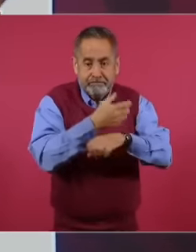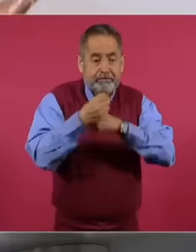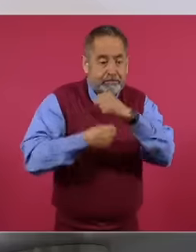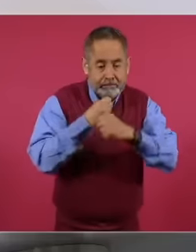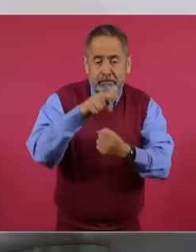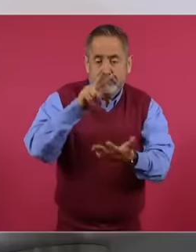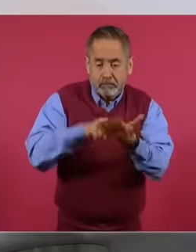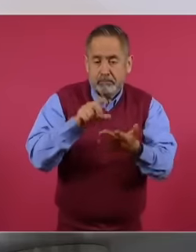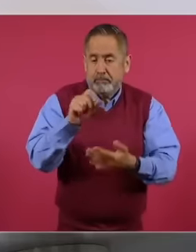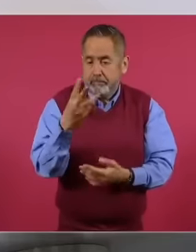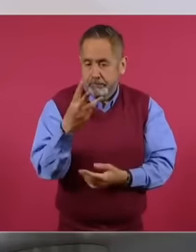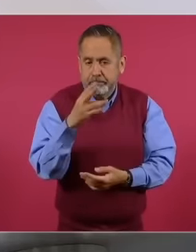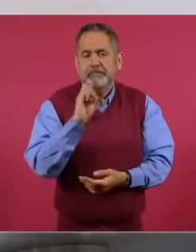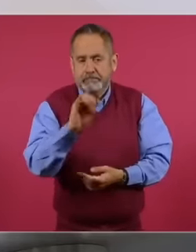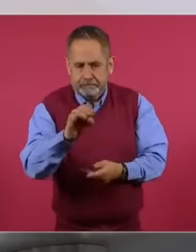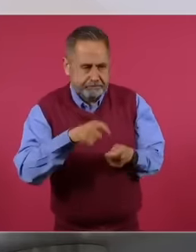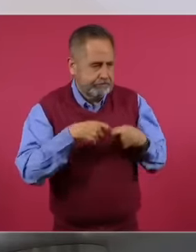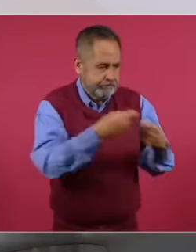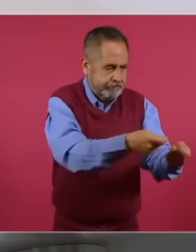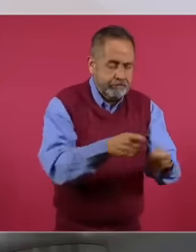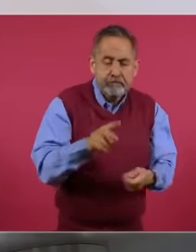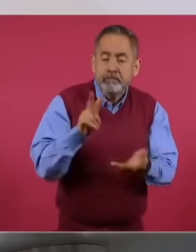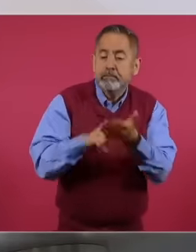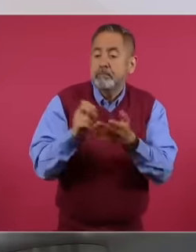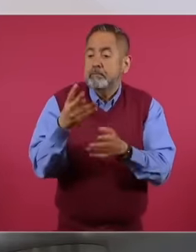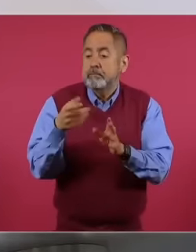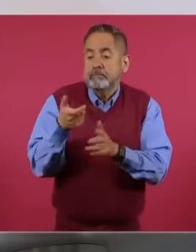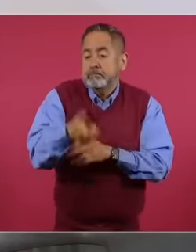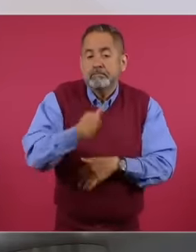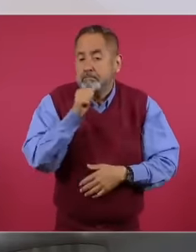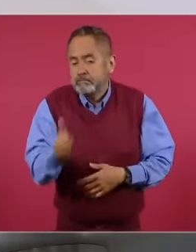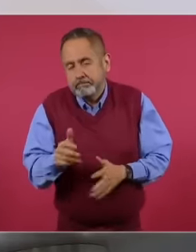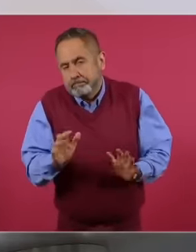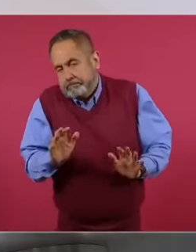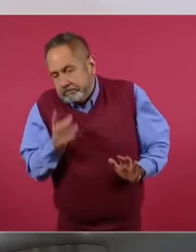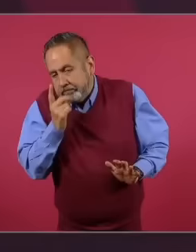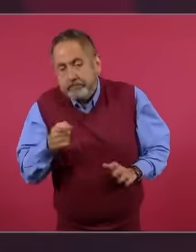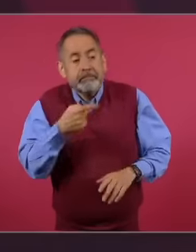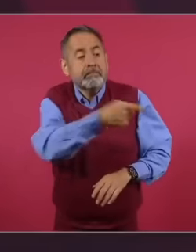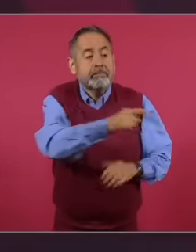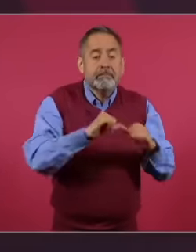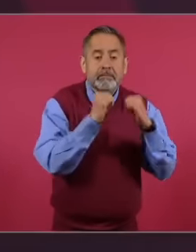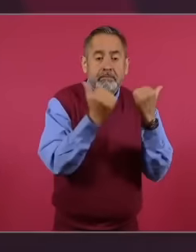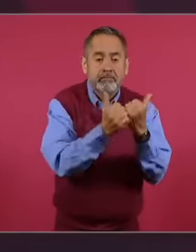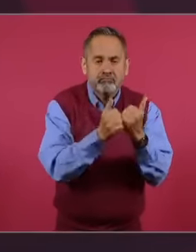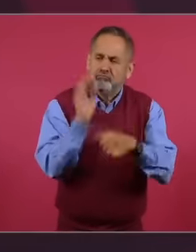human rights and against corruption